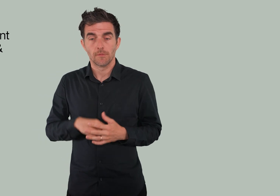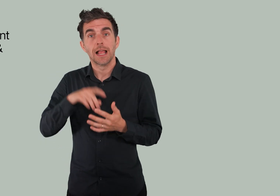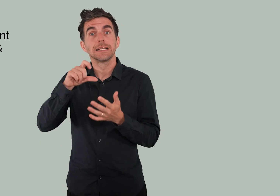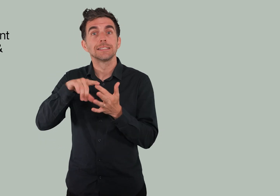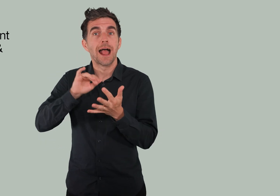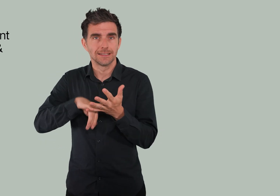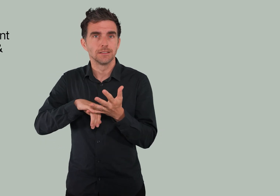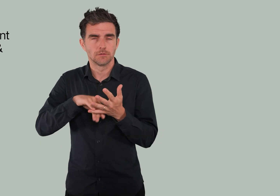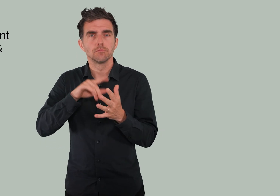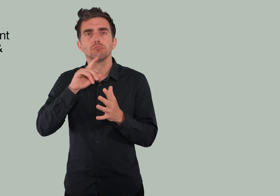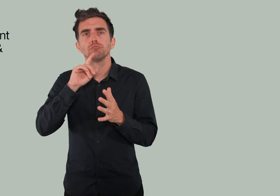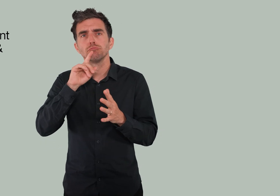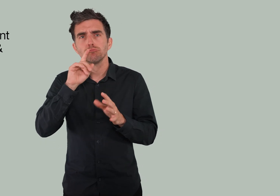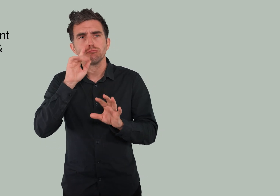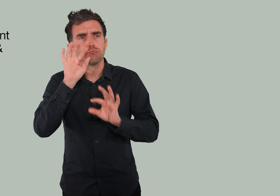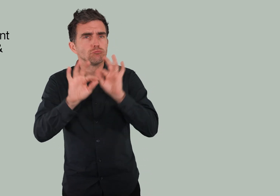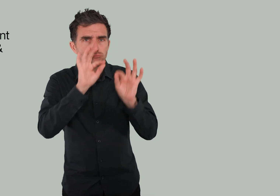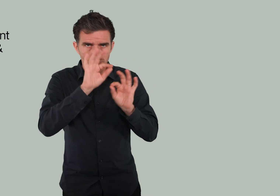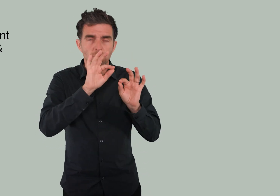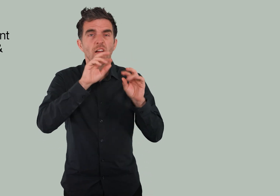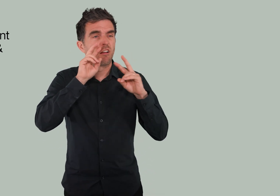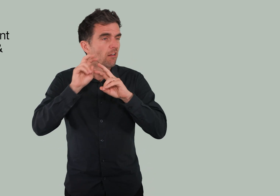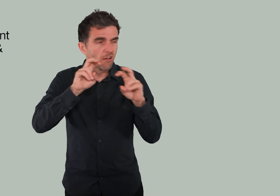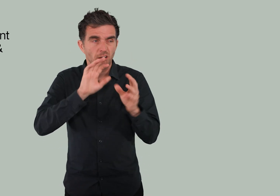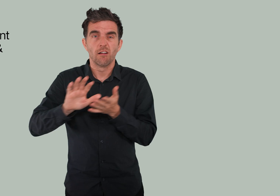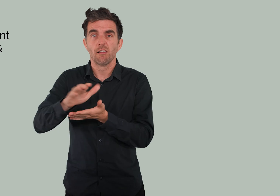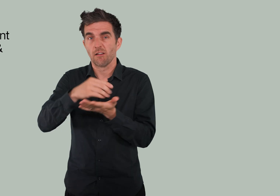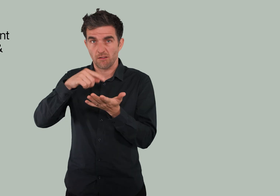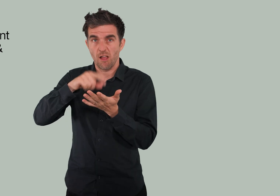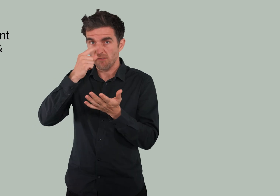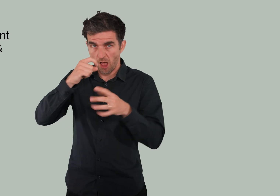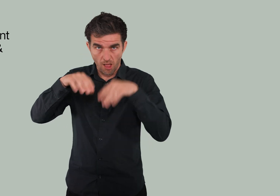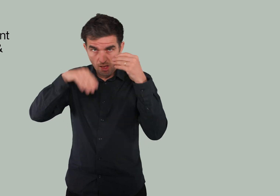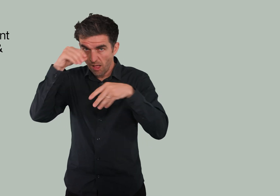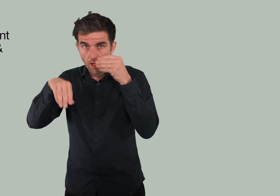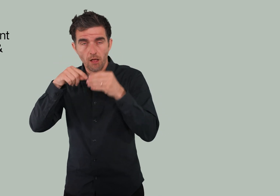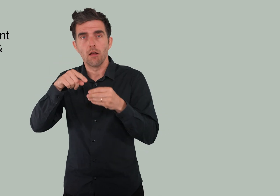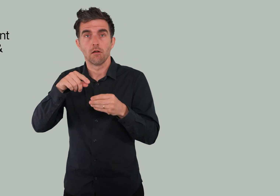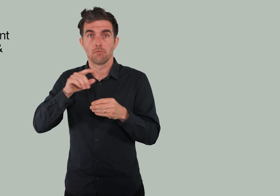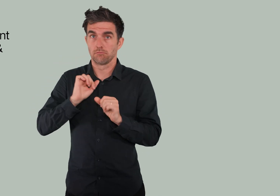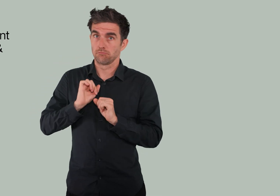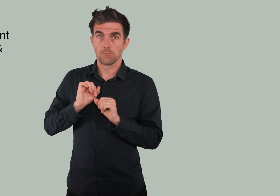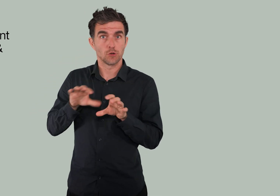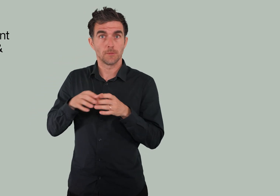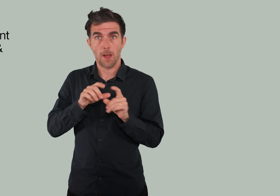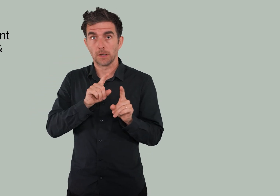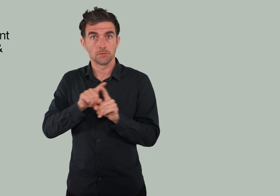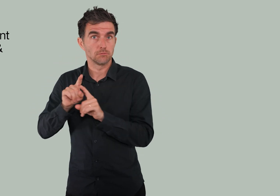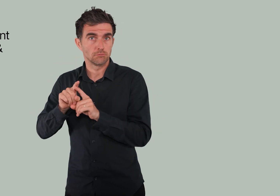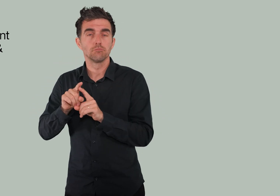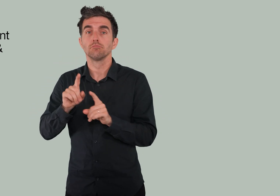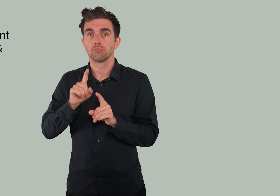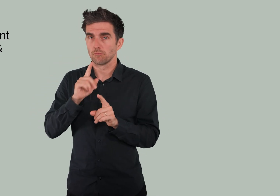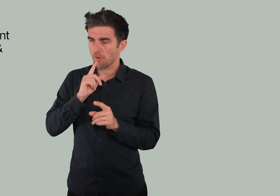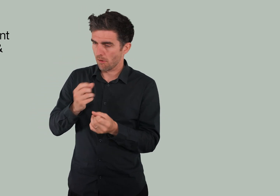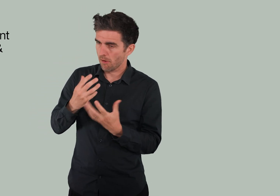Findings from CES are used across the Department to inform